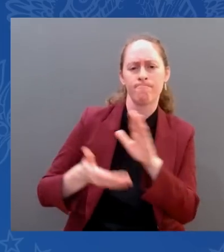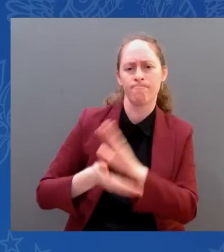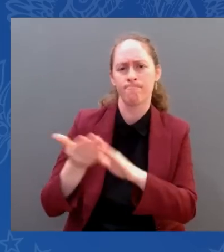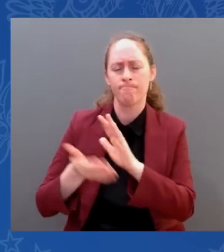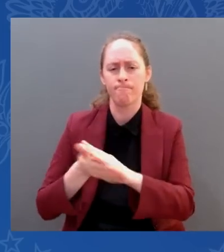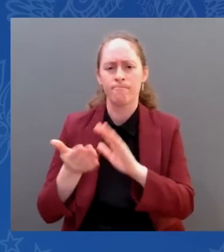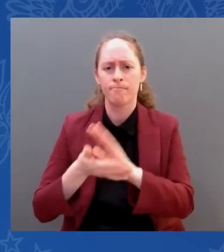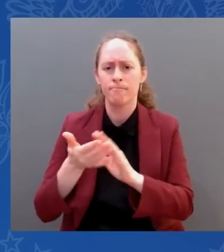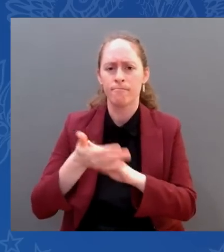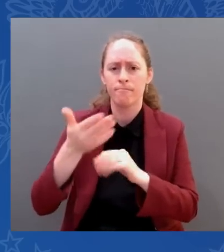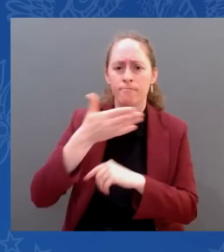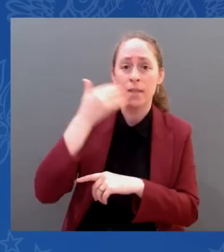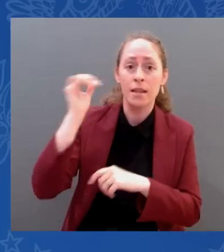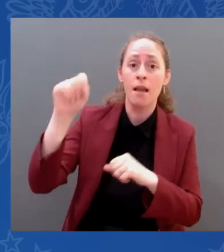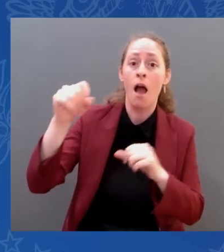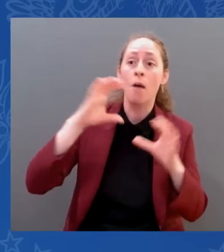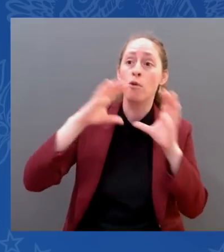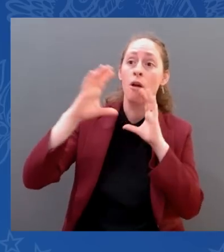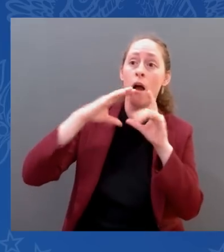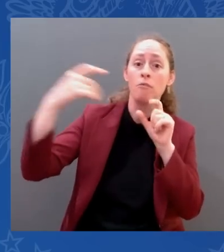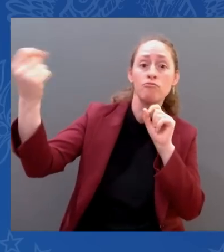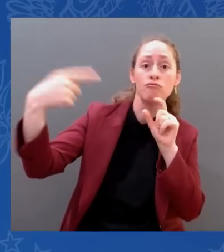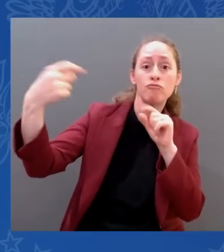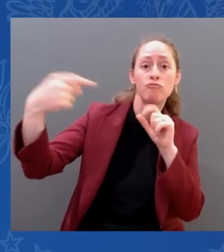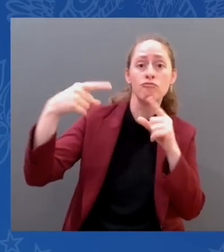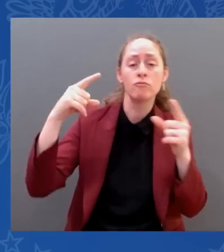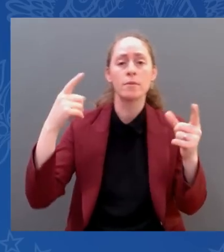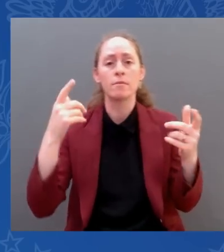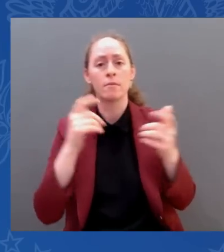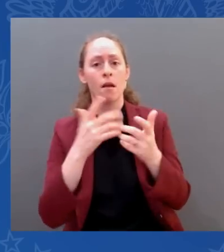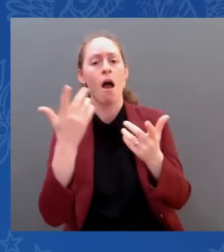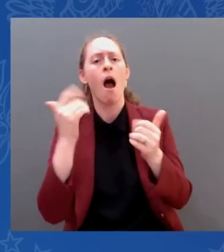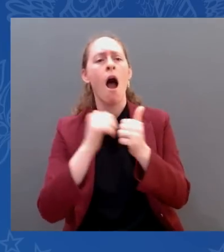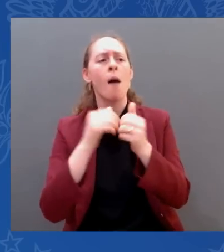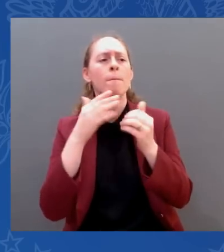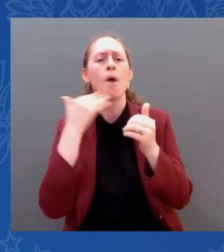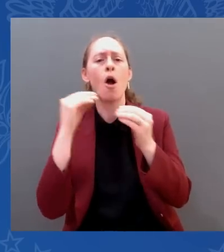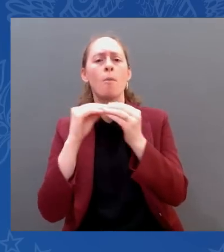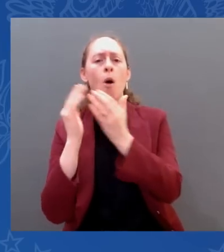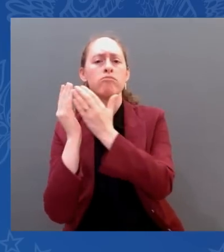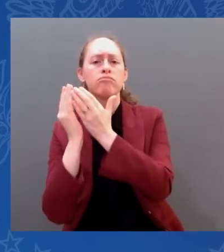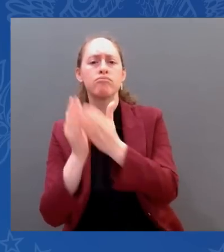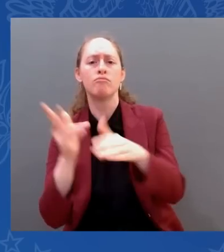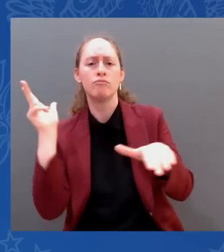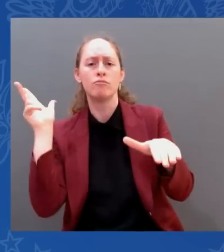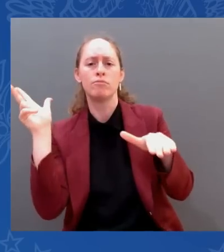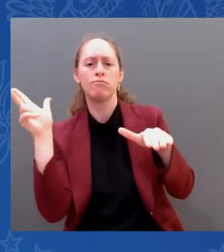that are not generating using gas, coal, et cetera. And we're continuing to expand capacity of our ports,